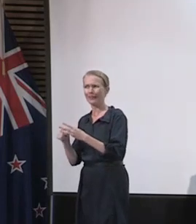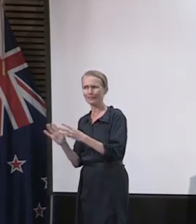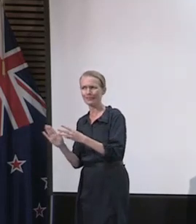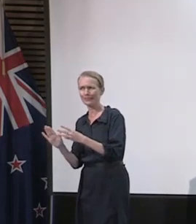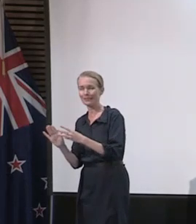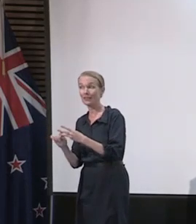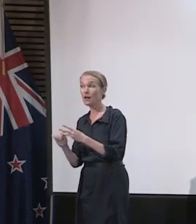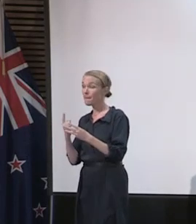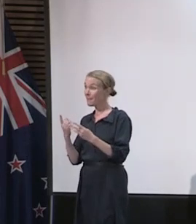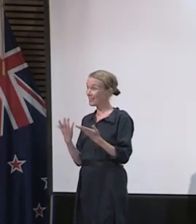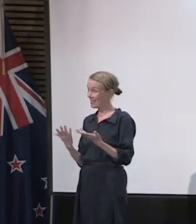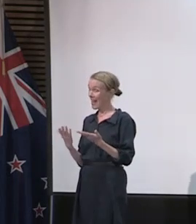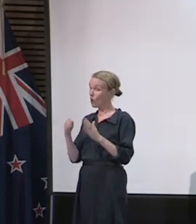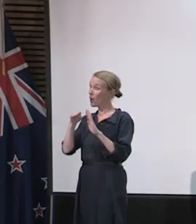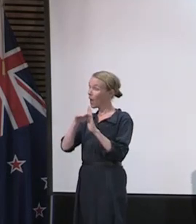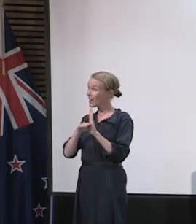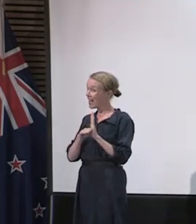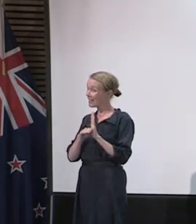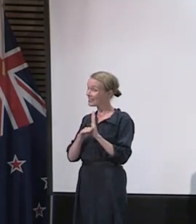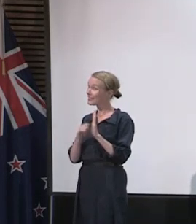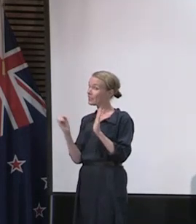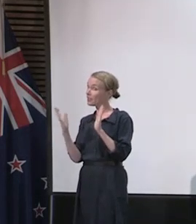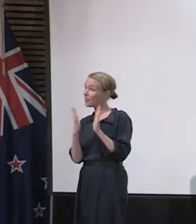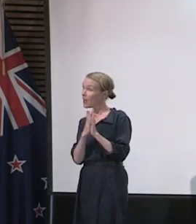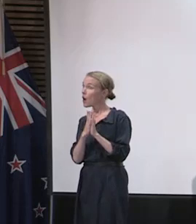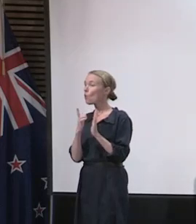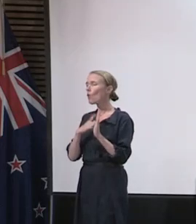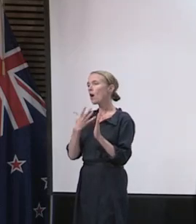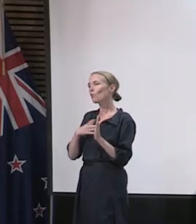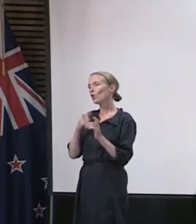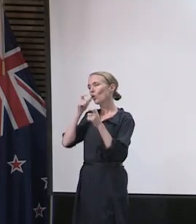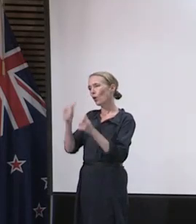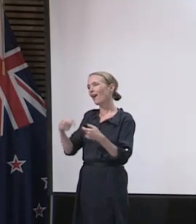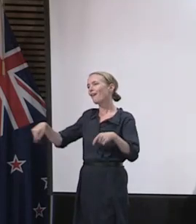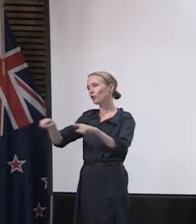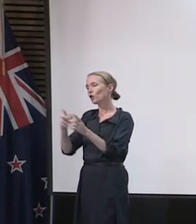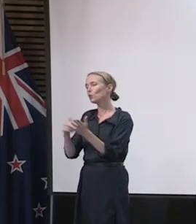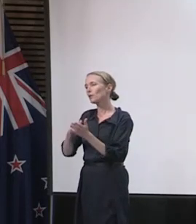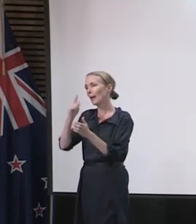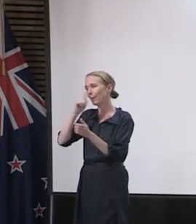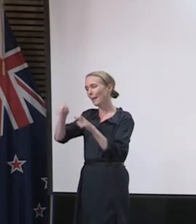enforcement. Ultimately, no-one wants to see that. But these guidelines are in place